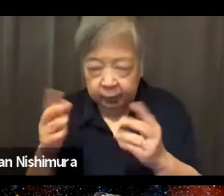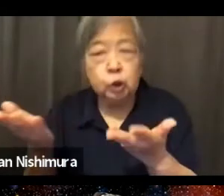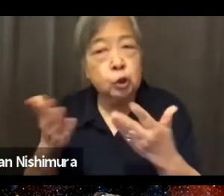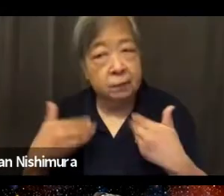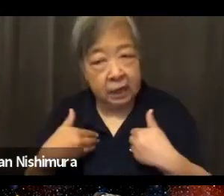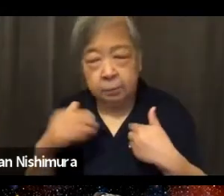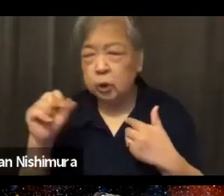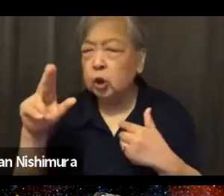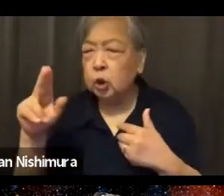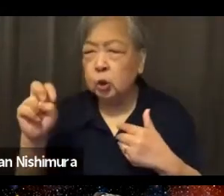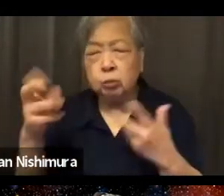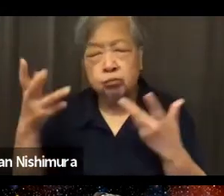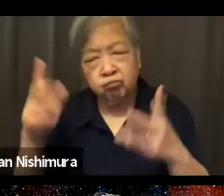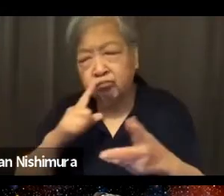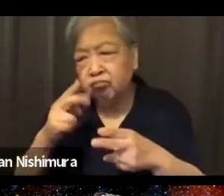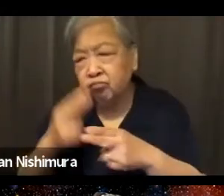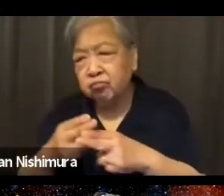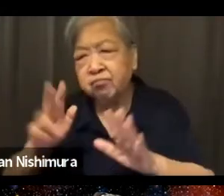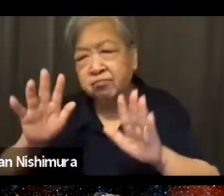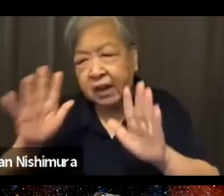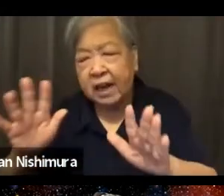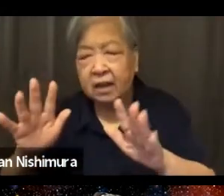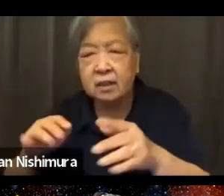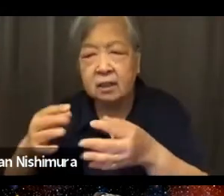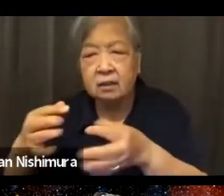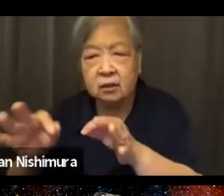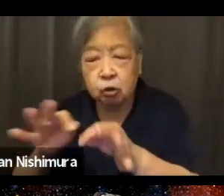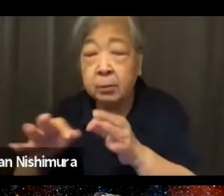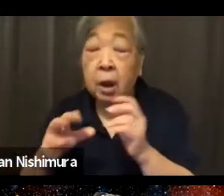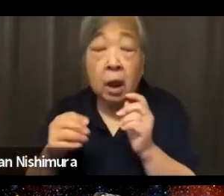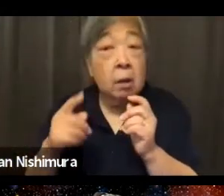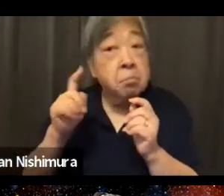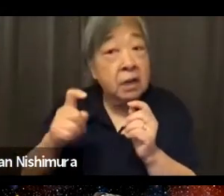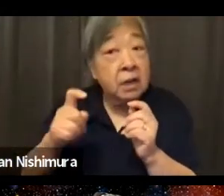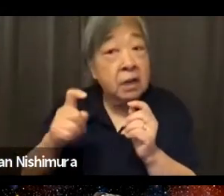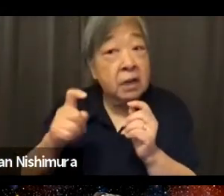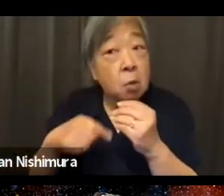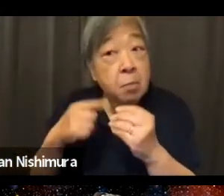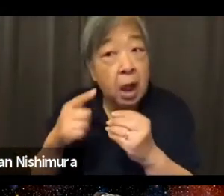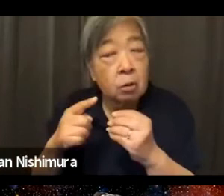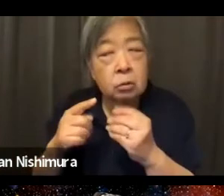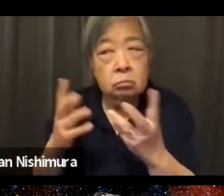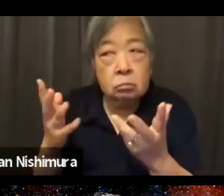One of the things that's really pertinent to think about is not only what are the support animal